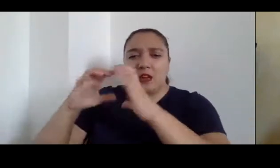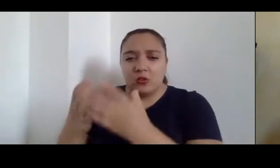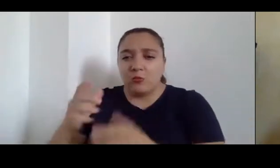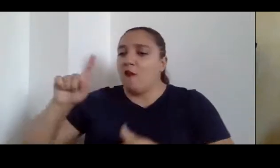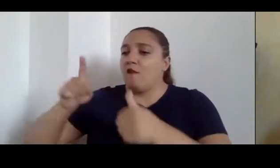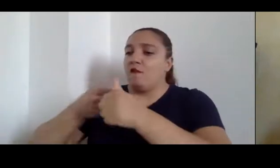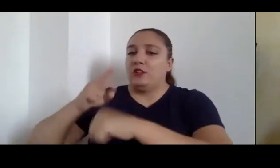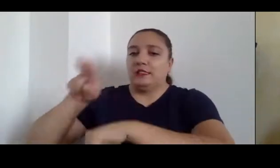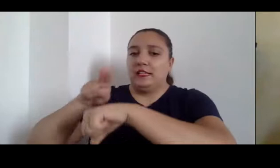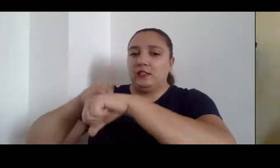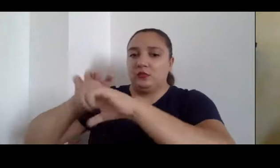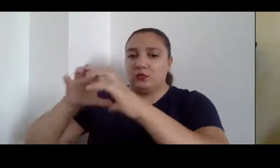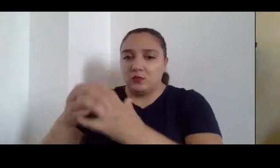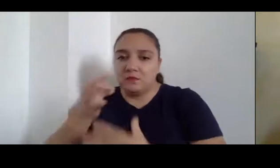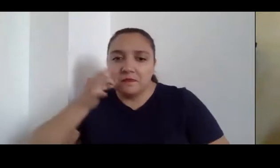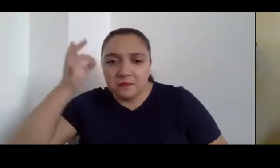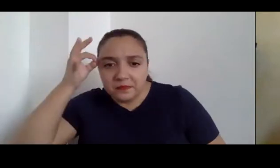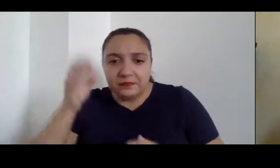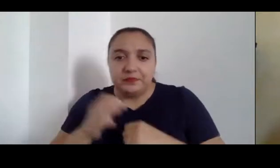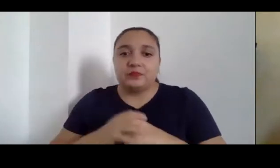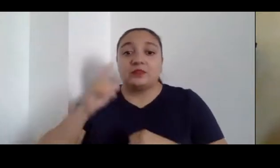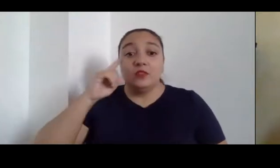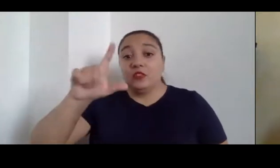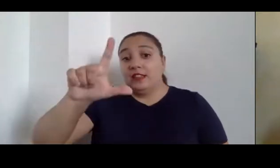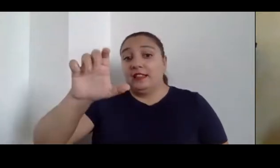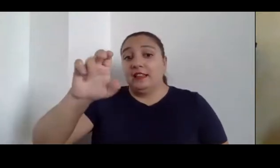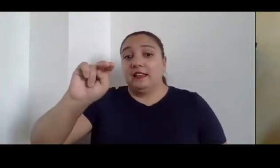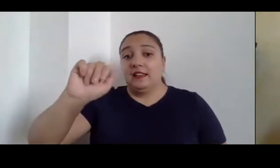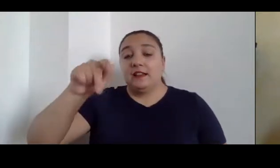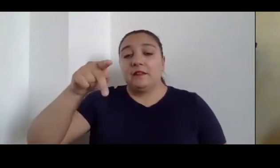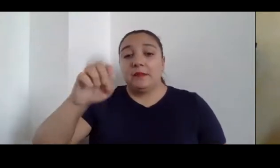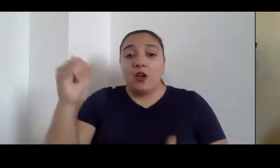leaders to return to Lenapehoking today. I would like to acknowledge